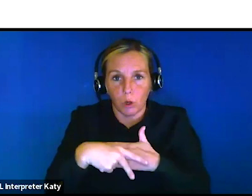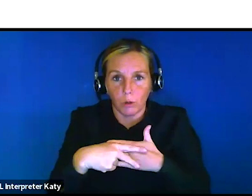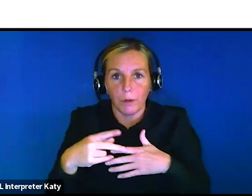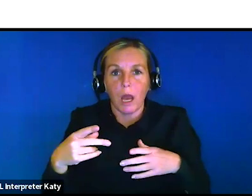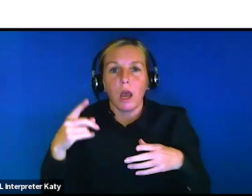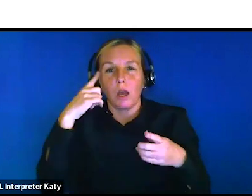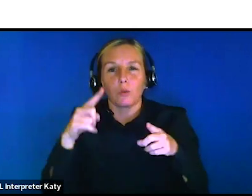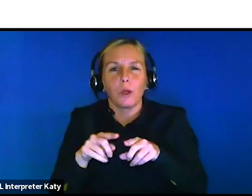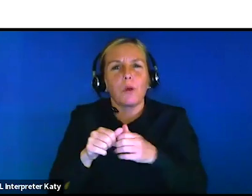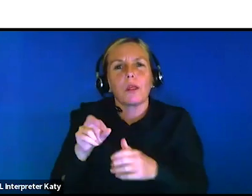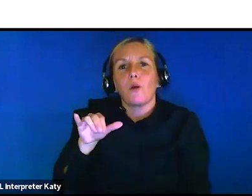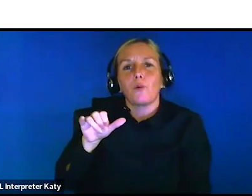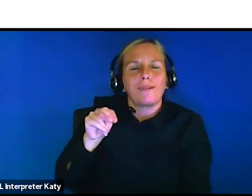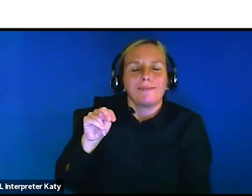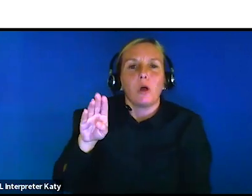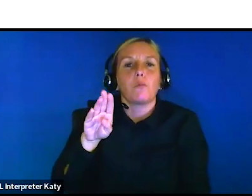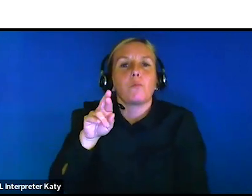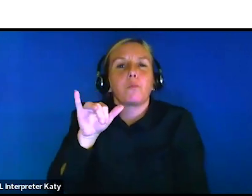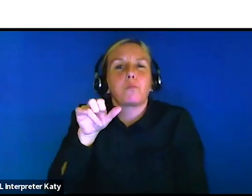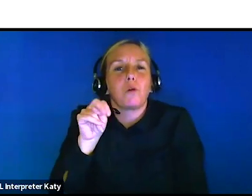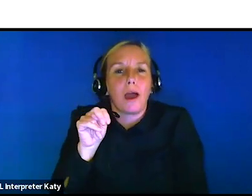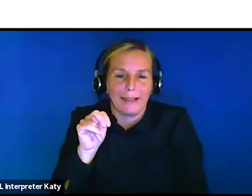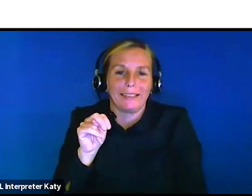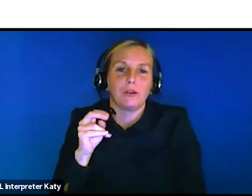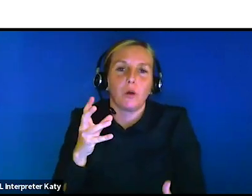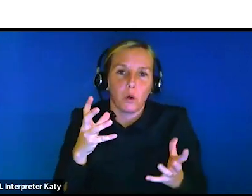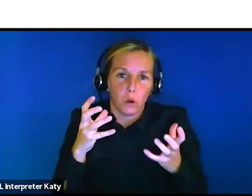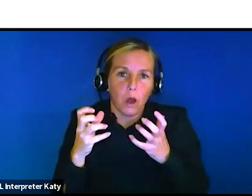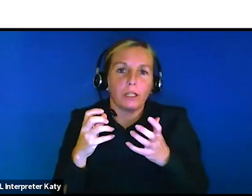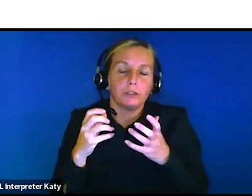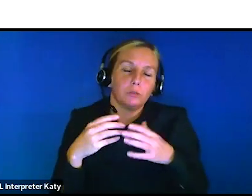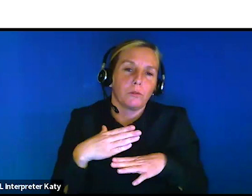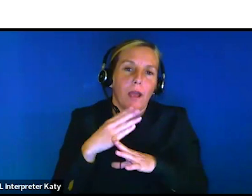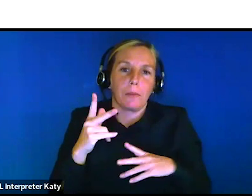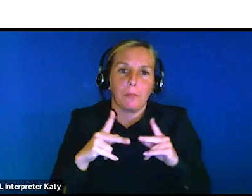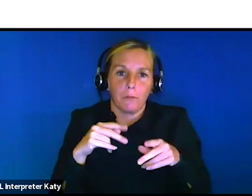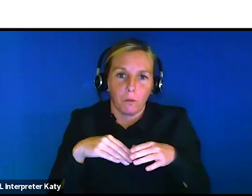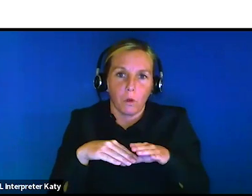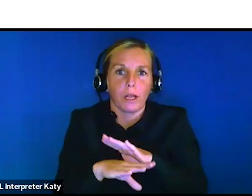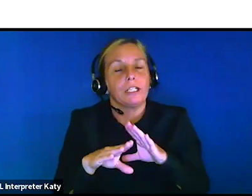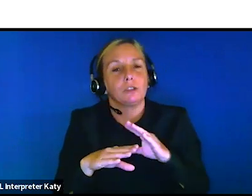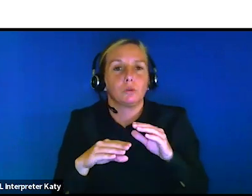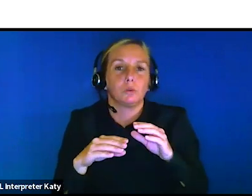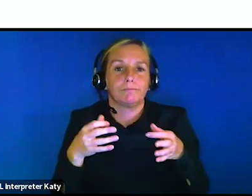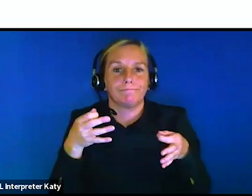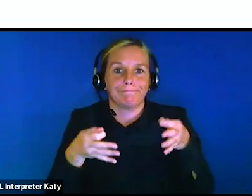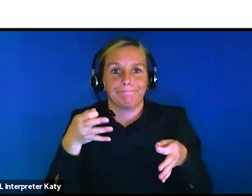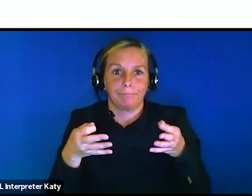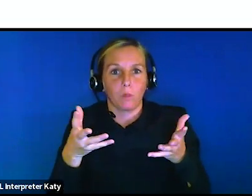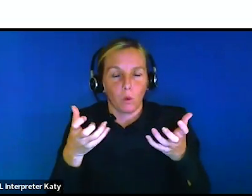that keeping folks out of the criminal justice system is critical. Also those dollars are supporting planning and management